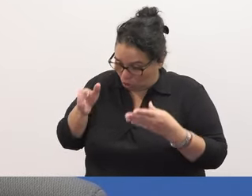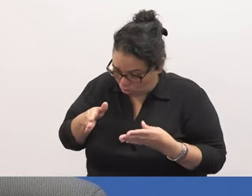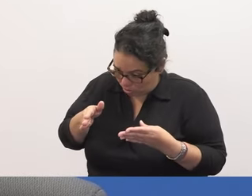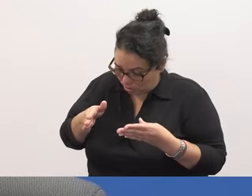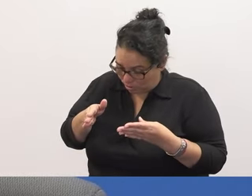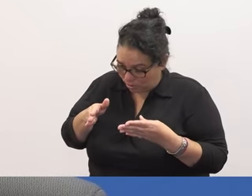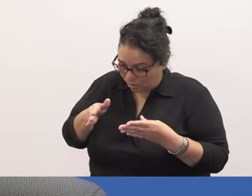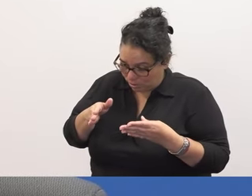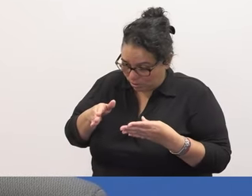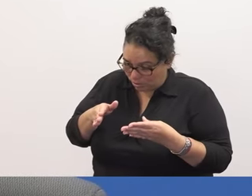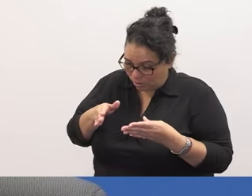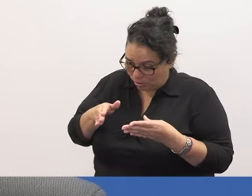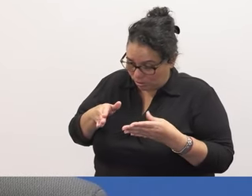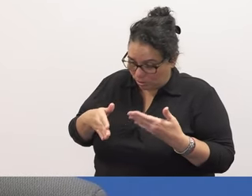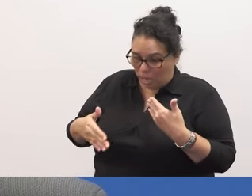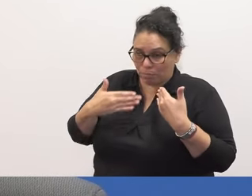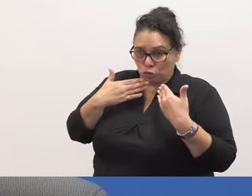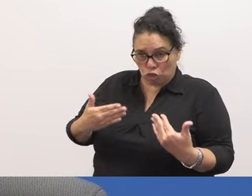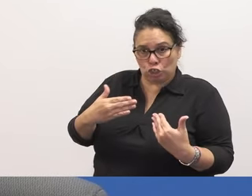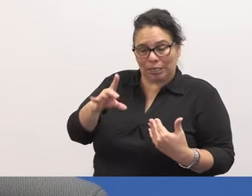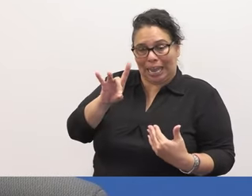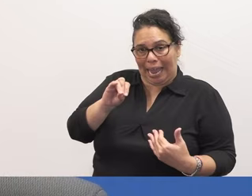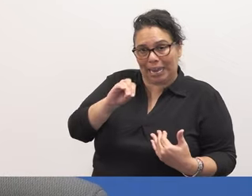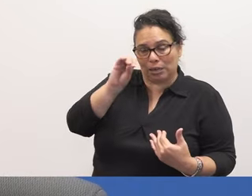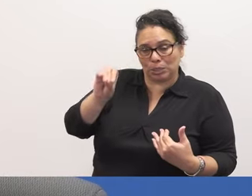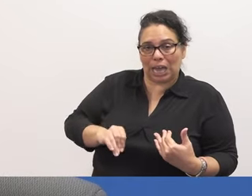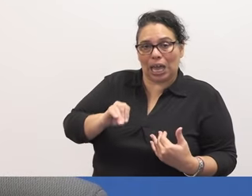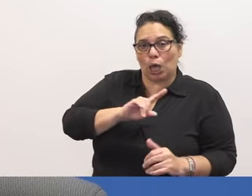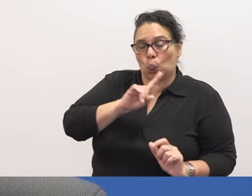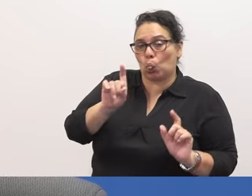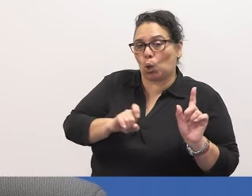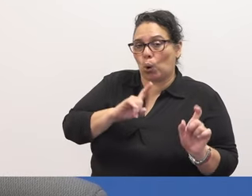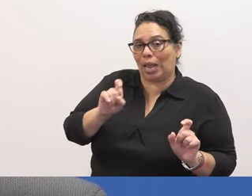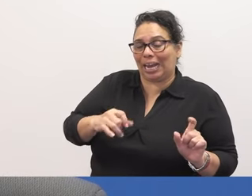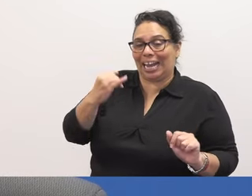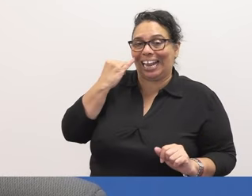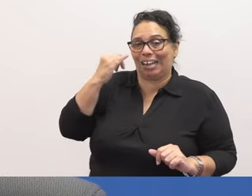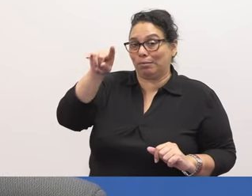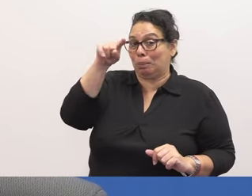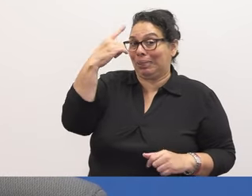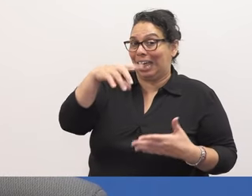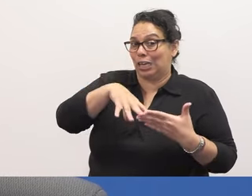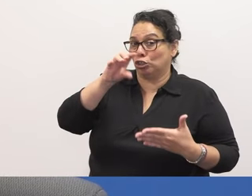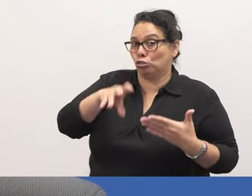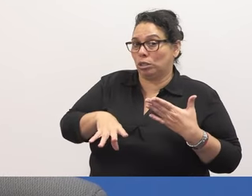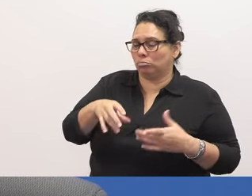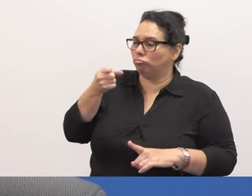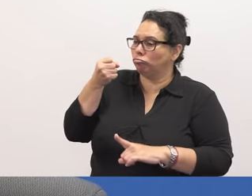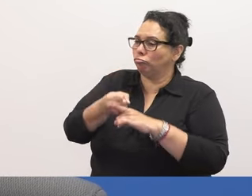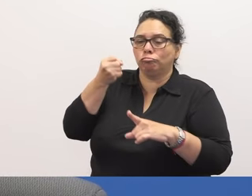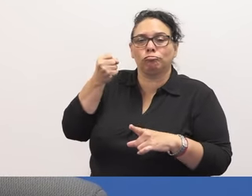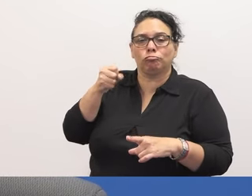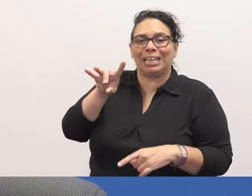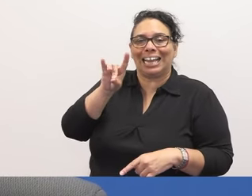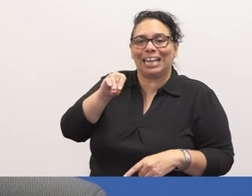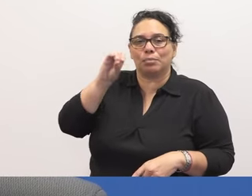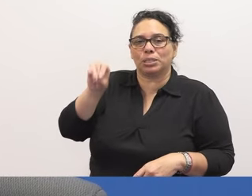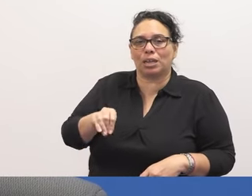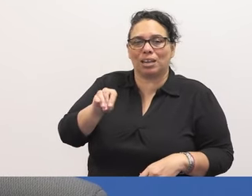And I'm good with the 80%, but the question is, if Black students hit the 80% and all other students at 87 or 88%,